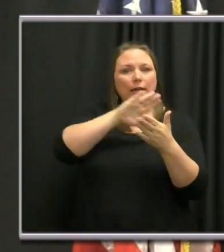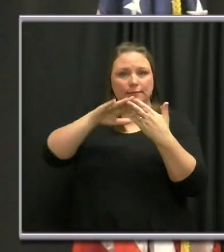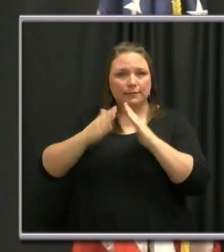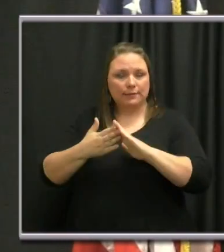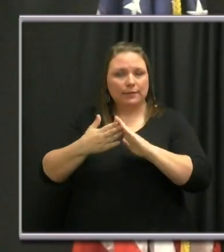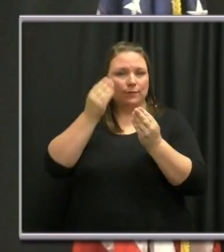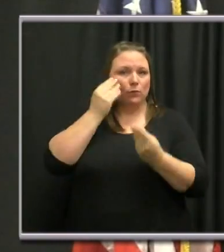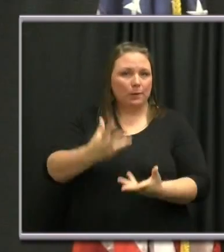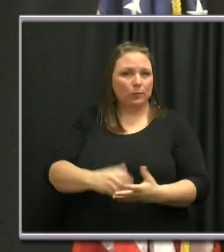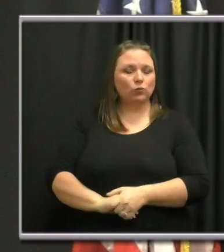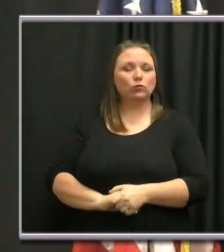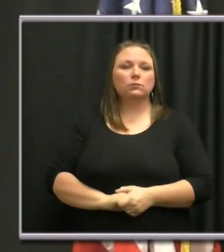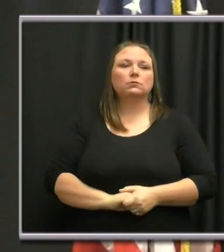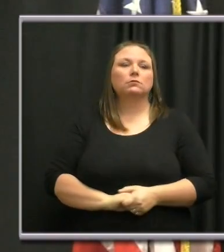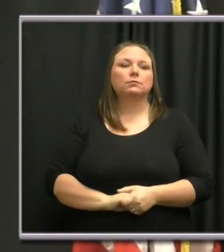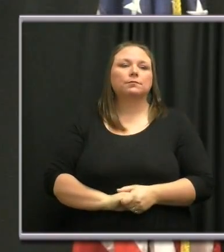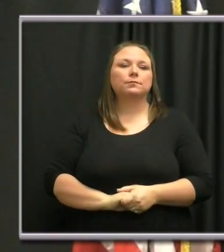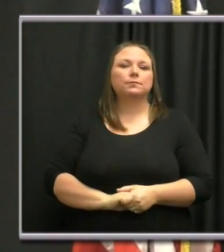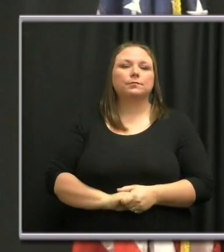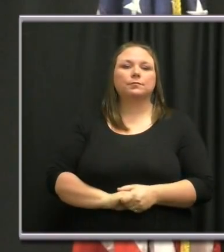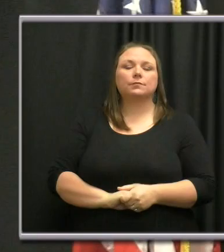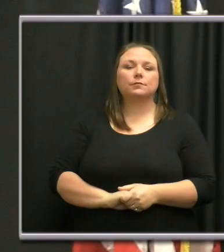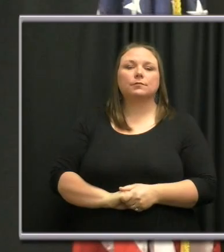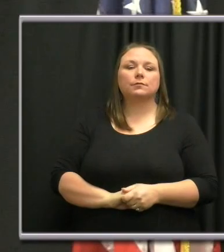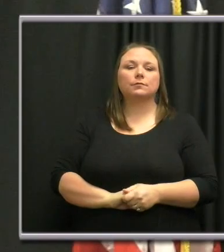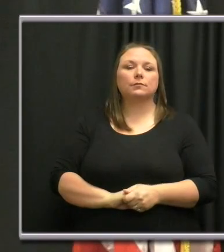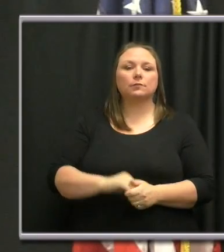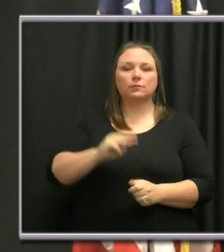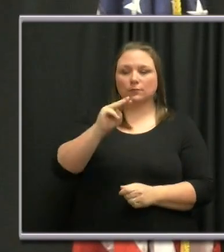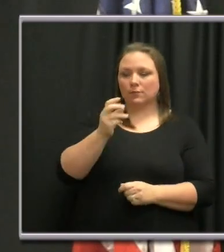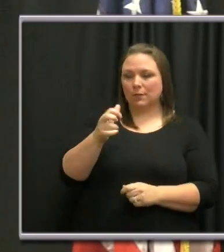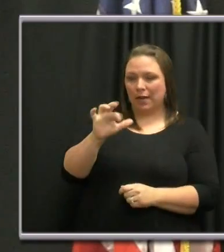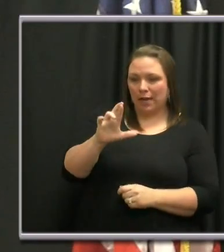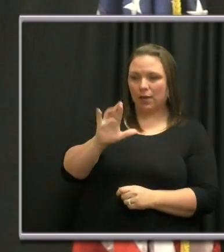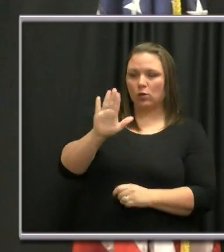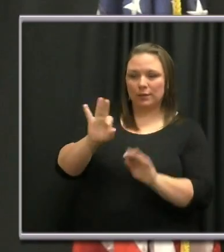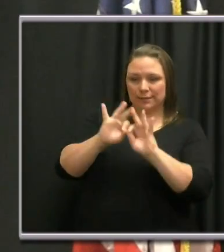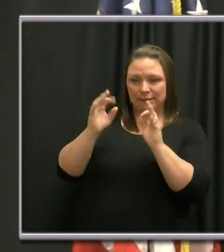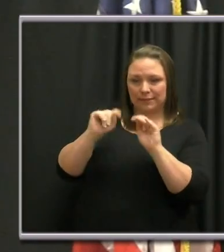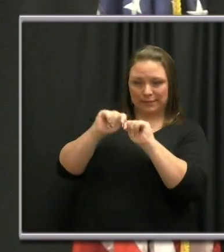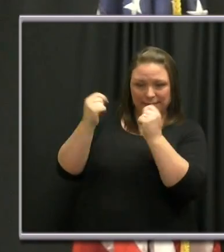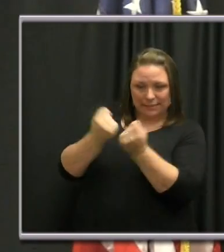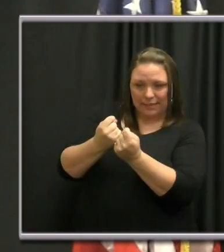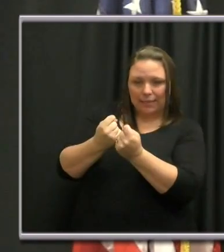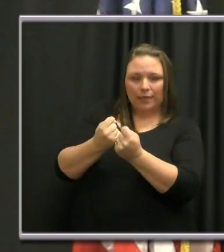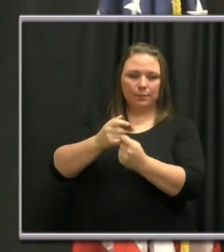IS IT WILL ADDRESS STATE AND